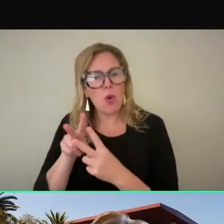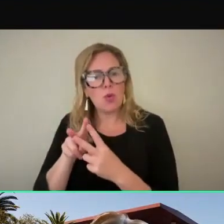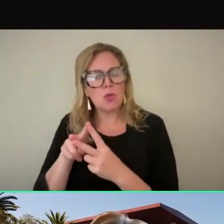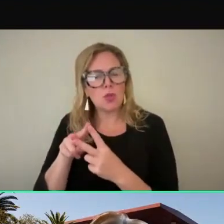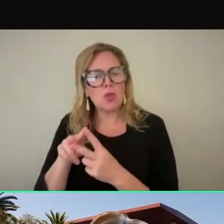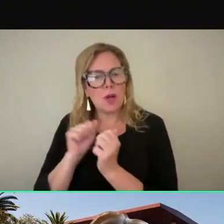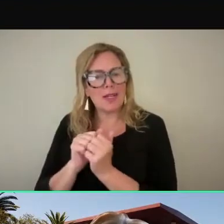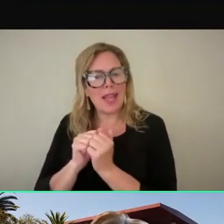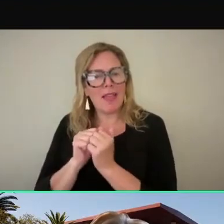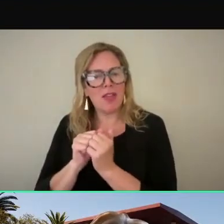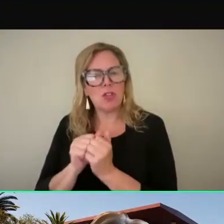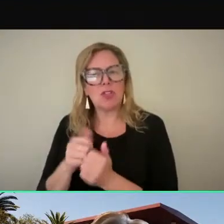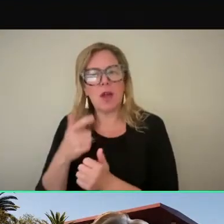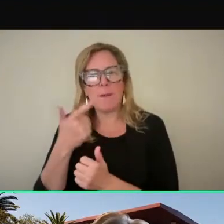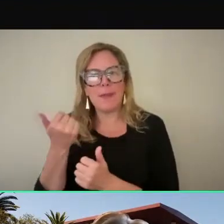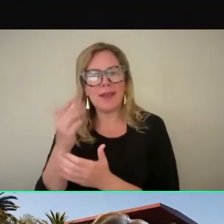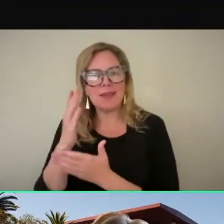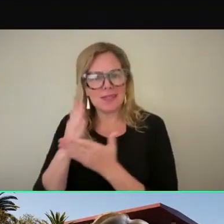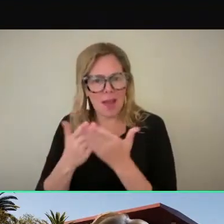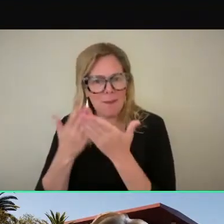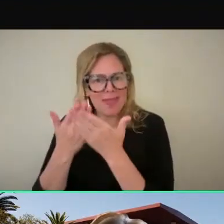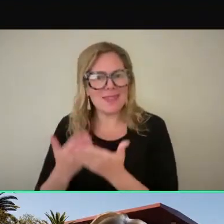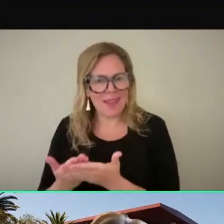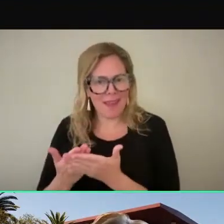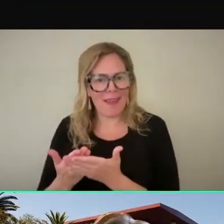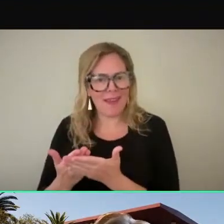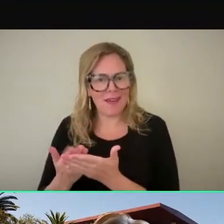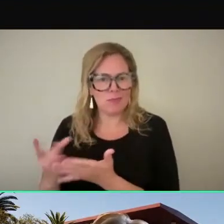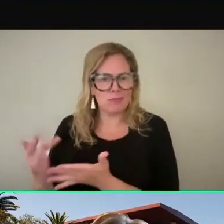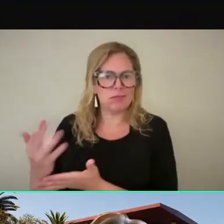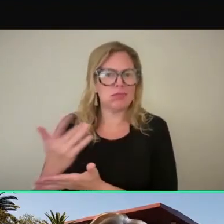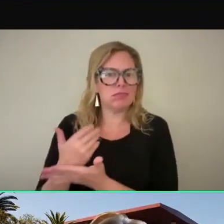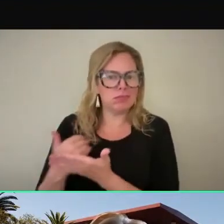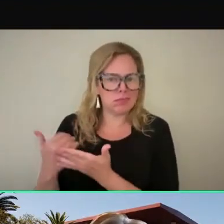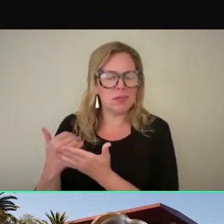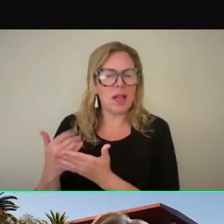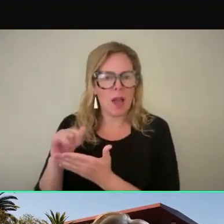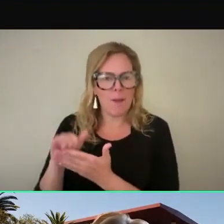Some of the data that exists is about people who span those two groups together. Also